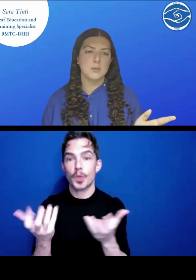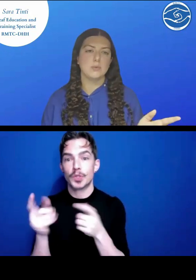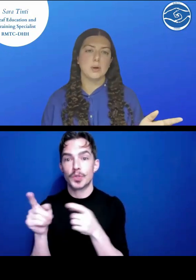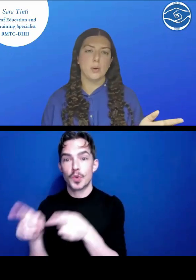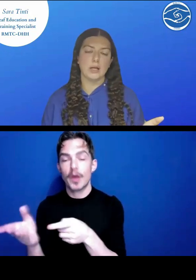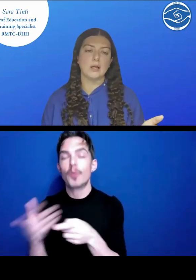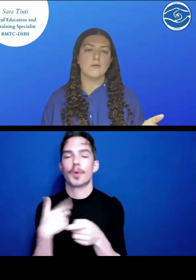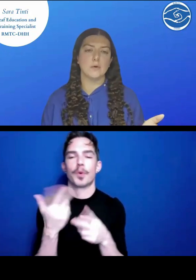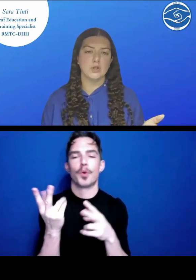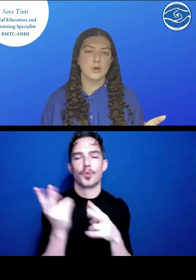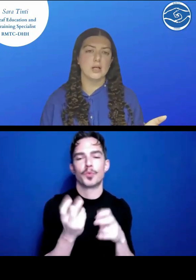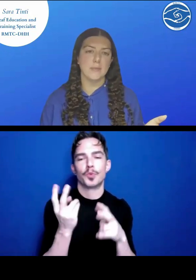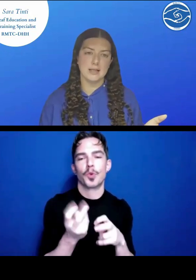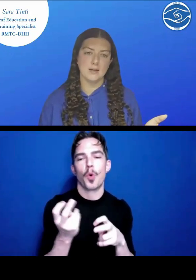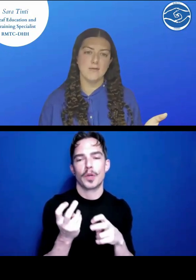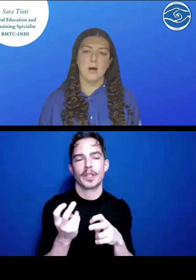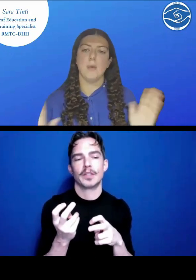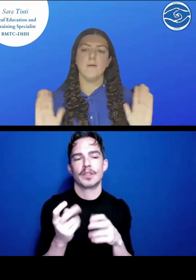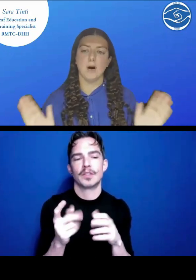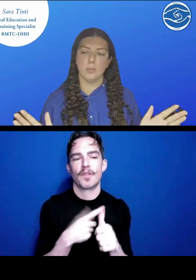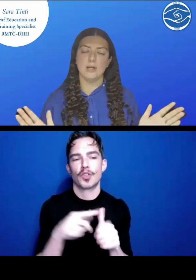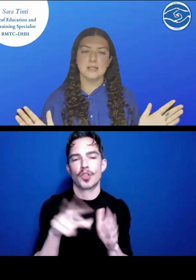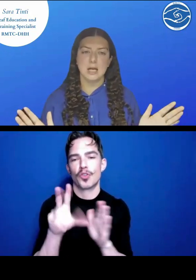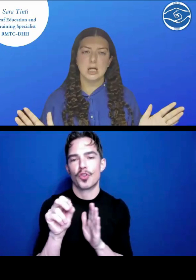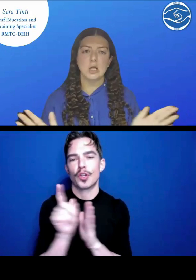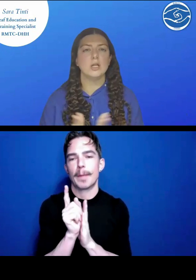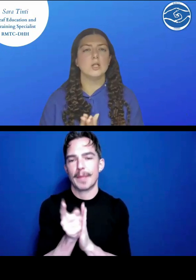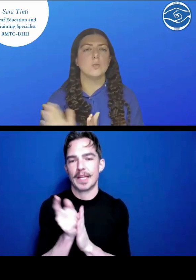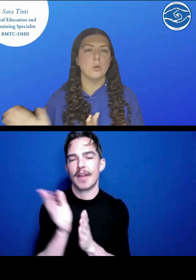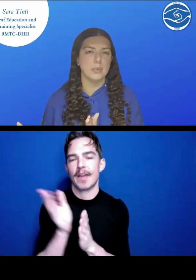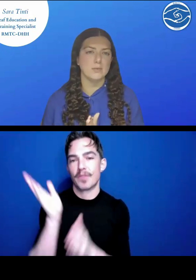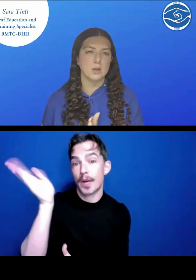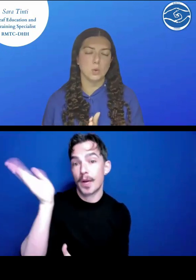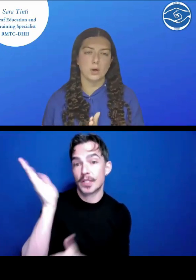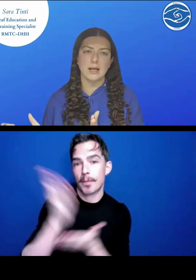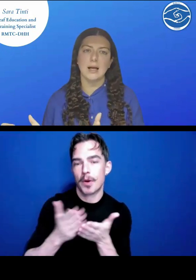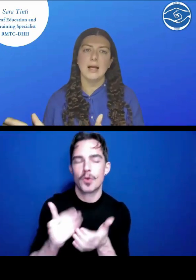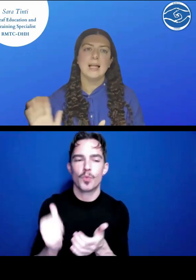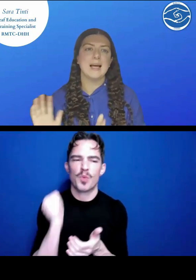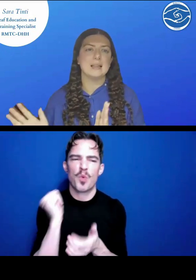going to be recording the first 30 minutes of them of our presentation. We just won't be recording